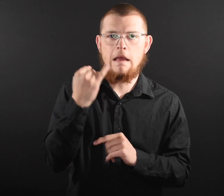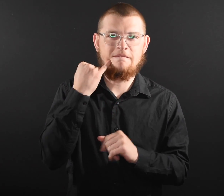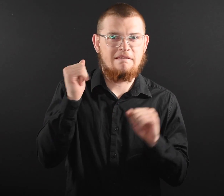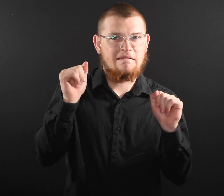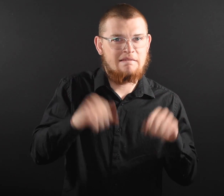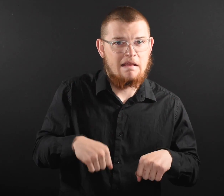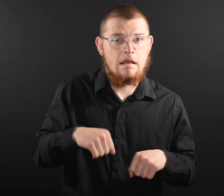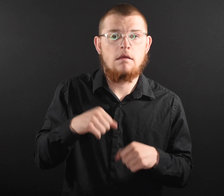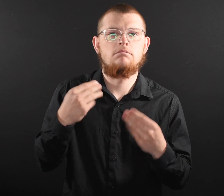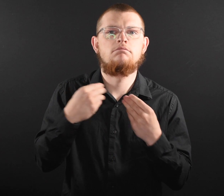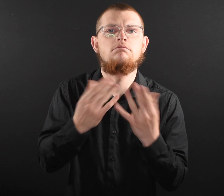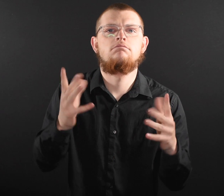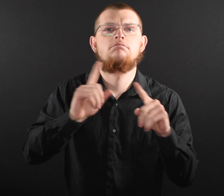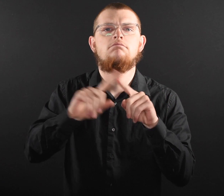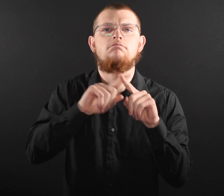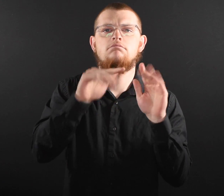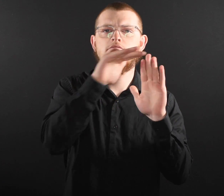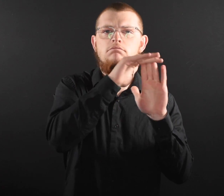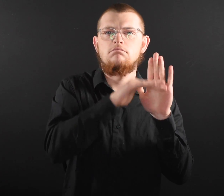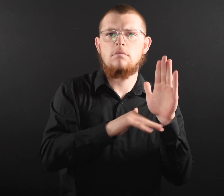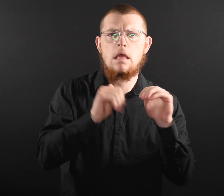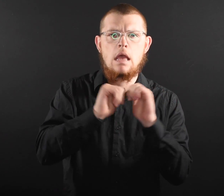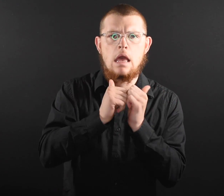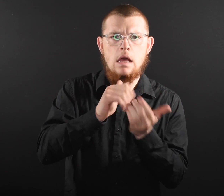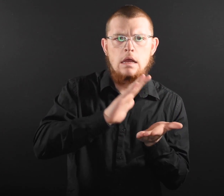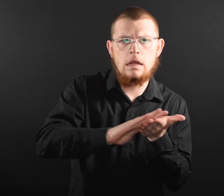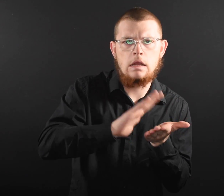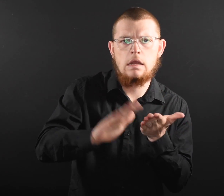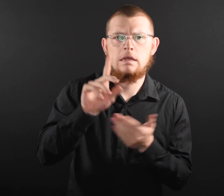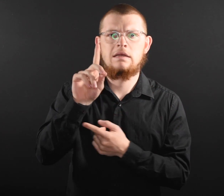and provide guidance on cleaning and disinfecting the high-touch